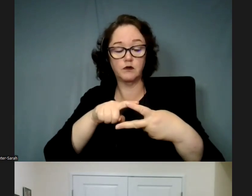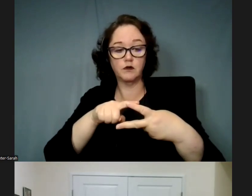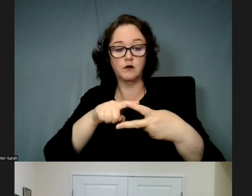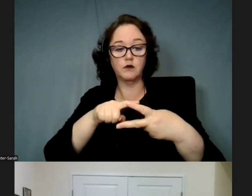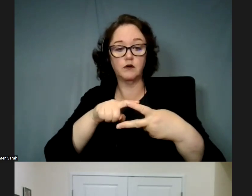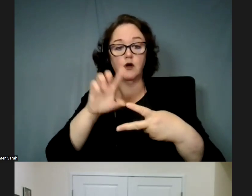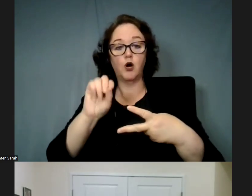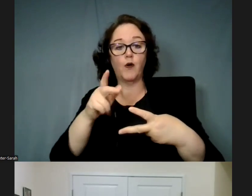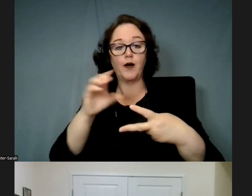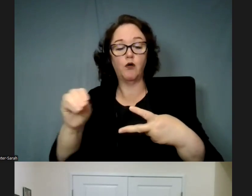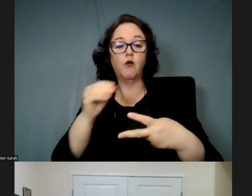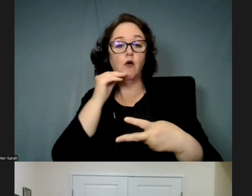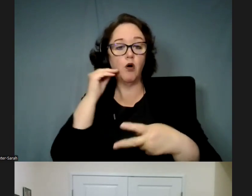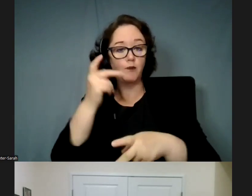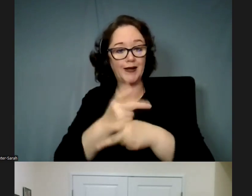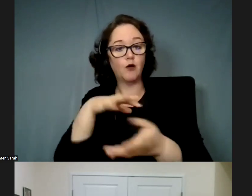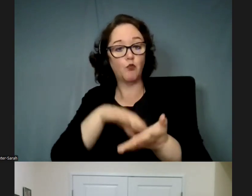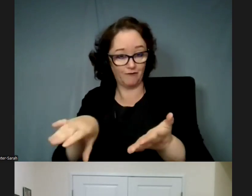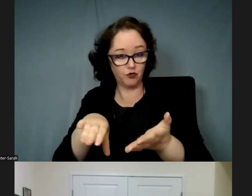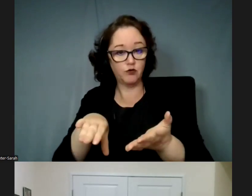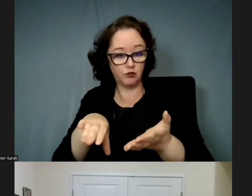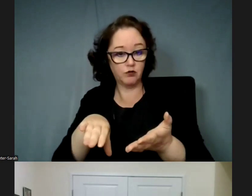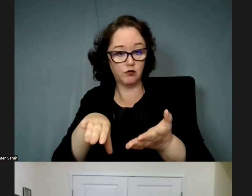Care waiver, which we have referenced before, but again,